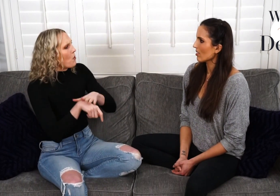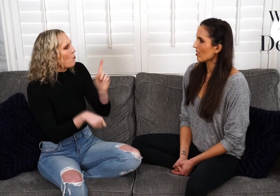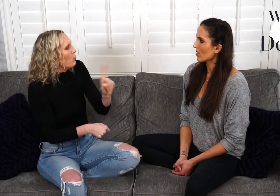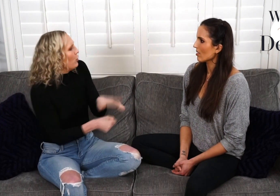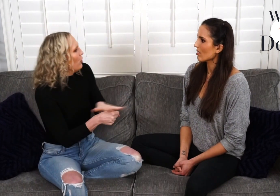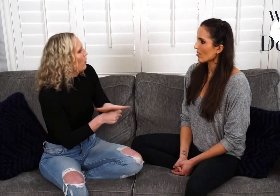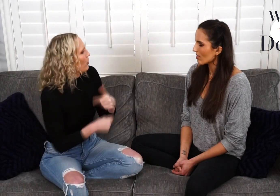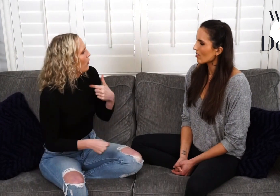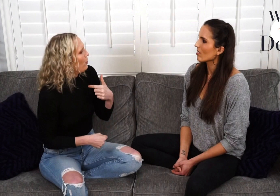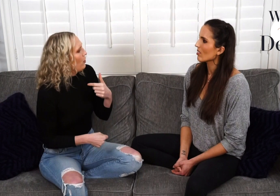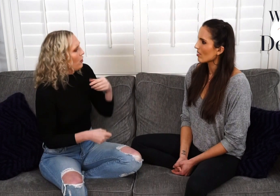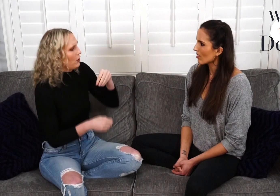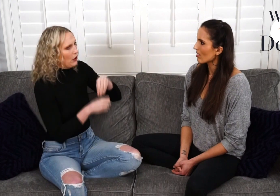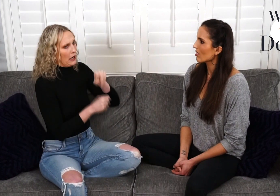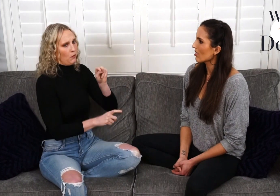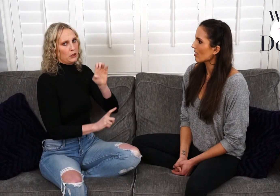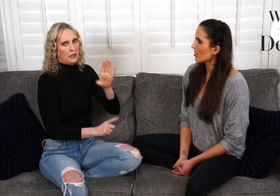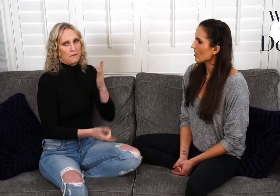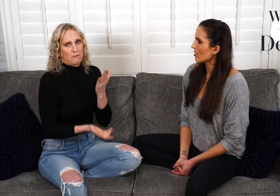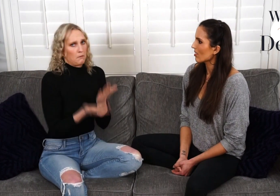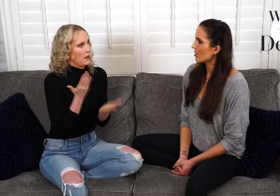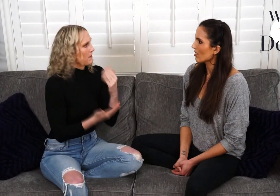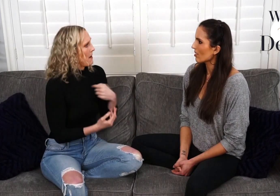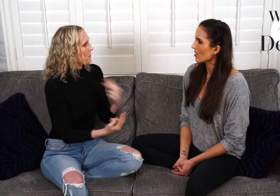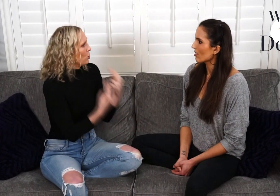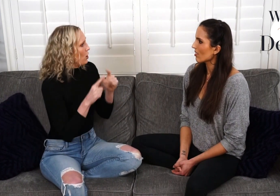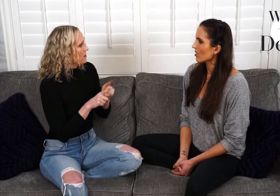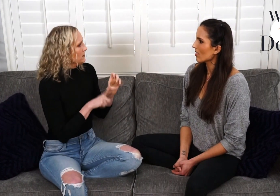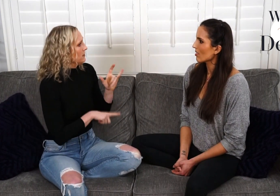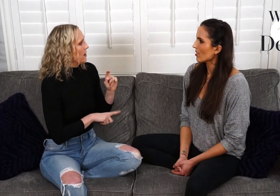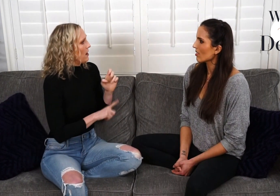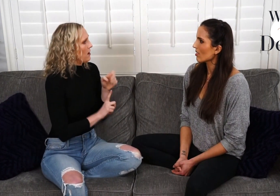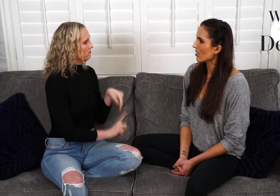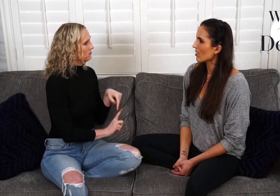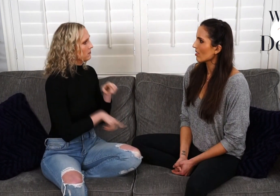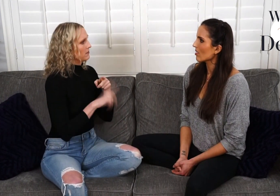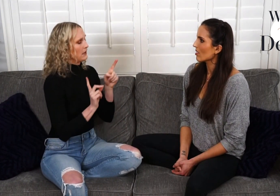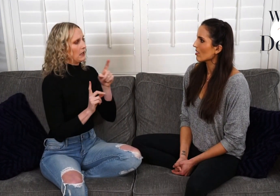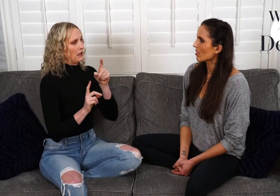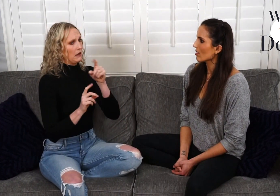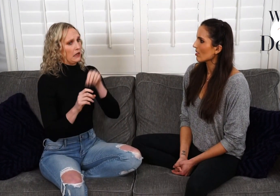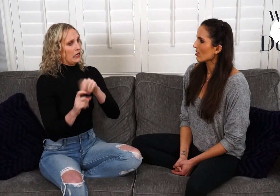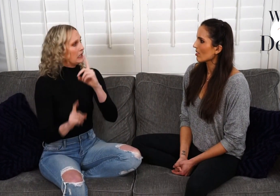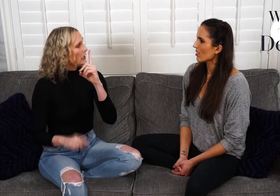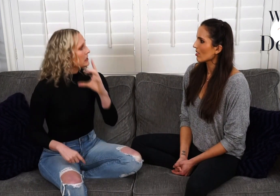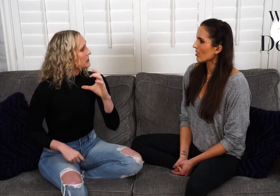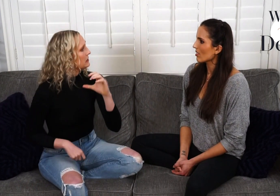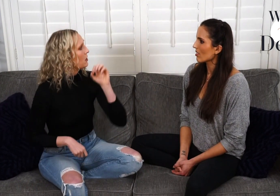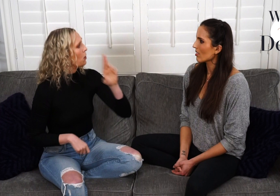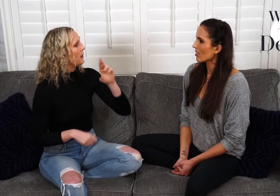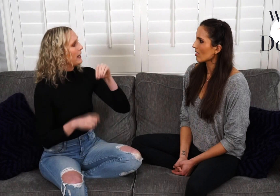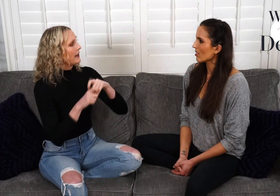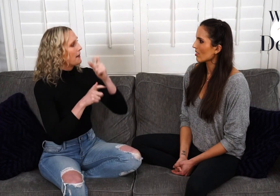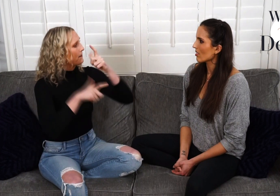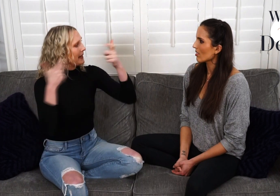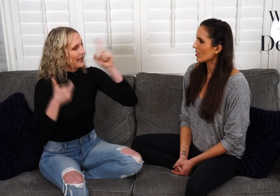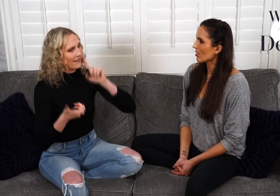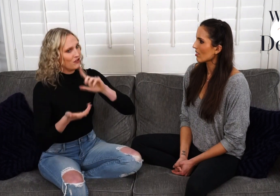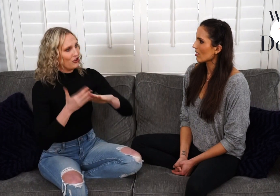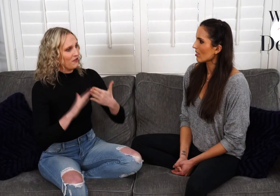I guess it depends on where you are. In Nebraska I might be viewed as elite, but in DC or a larger